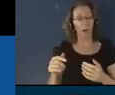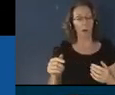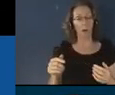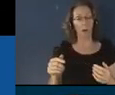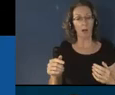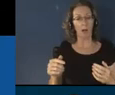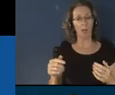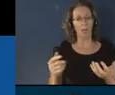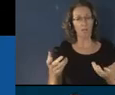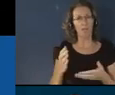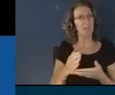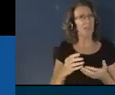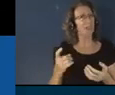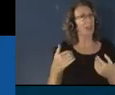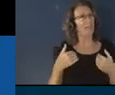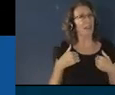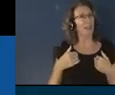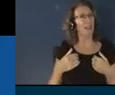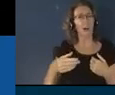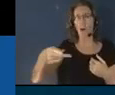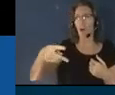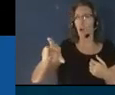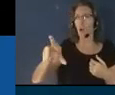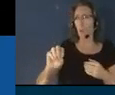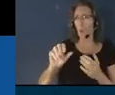some people told me you have to have a pro account I'm not sure about that but our account is a pro